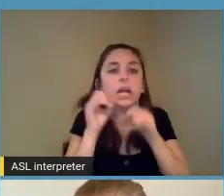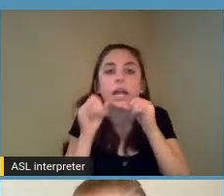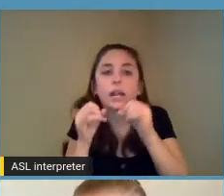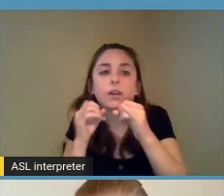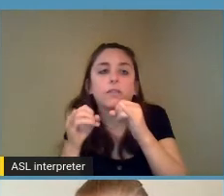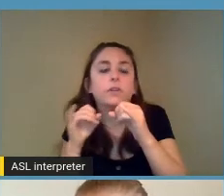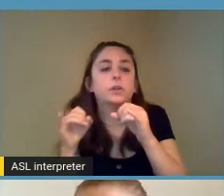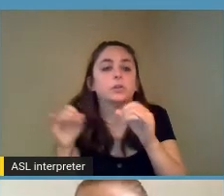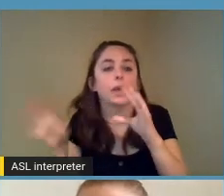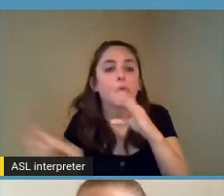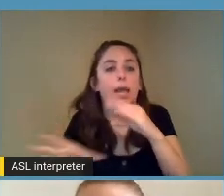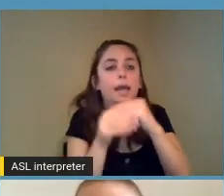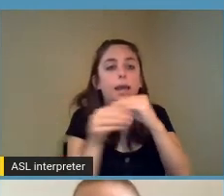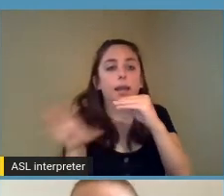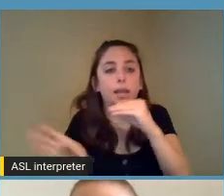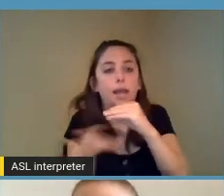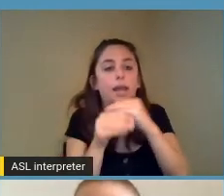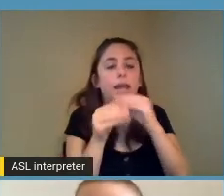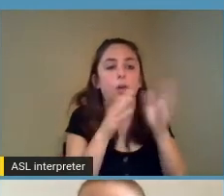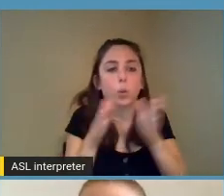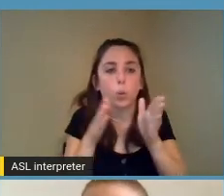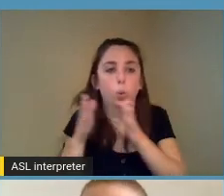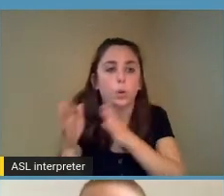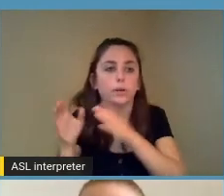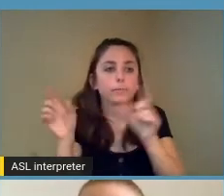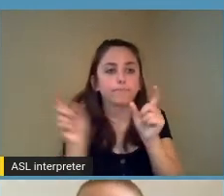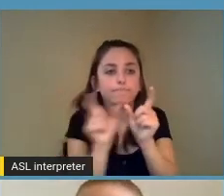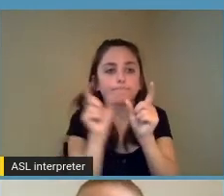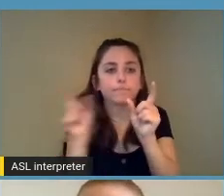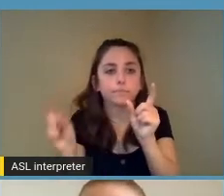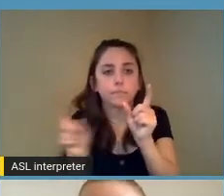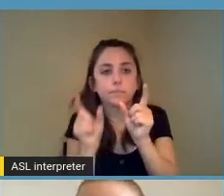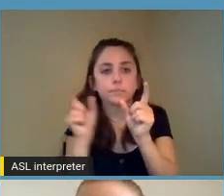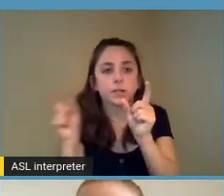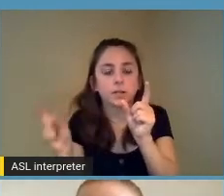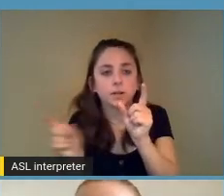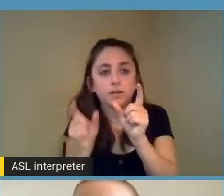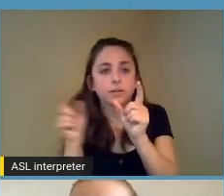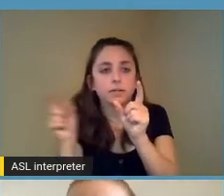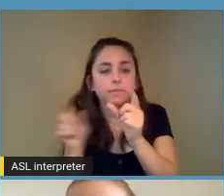them in order how you want them and then once you have them in order clean them up and make